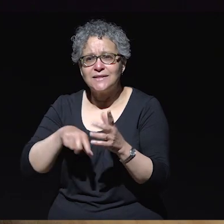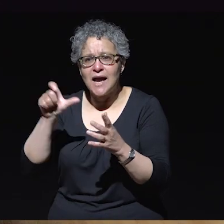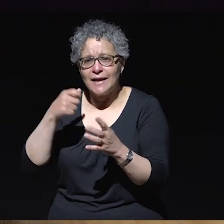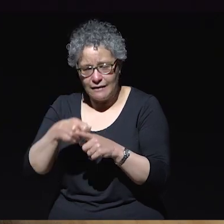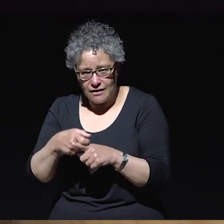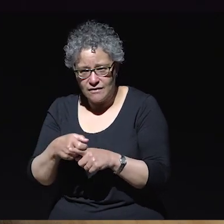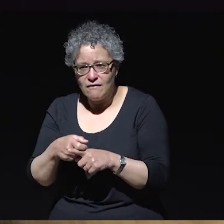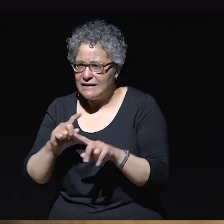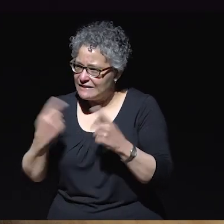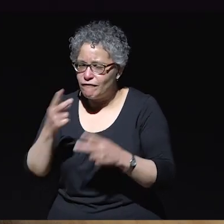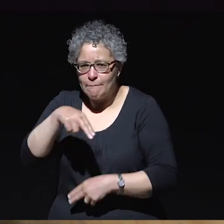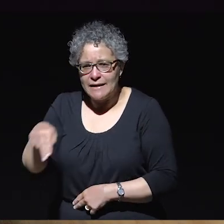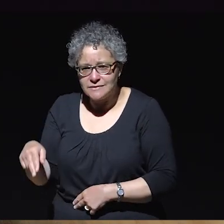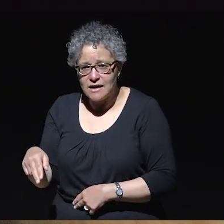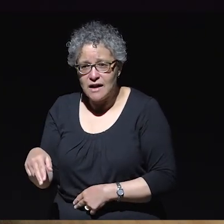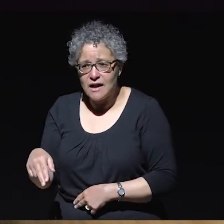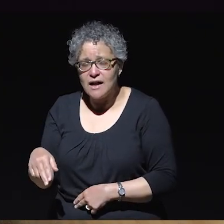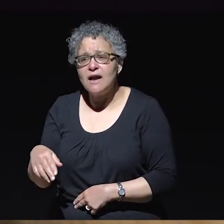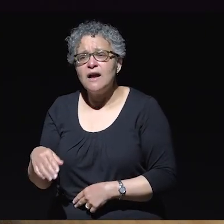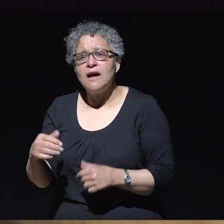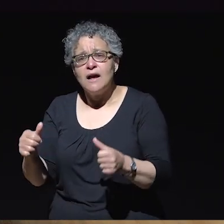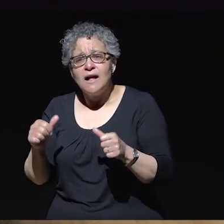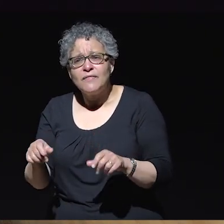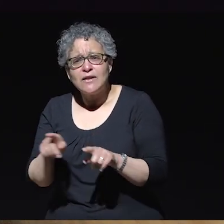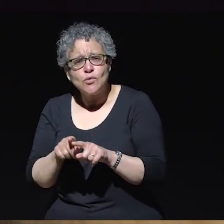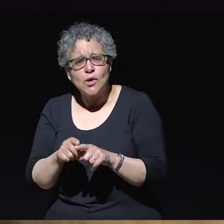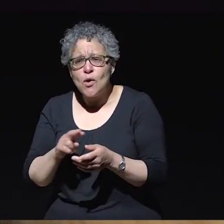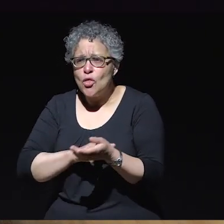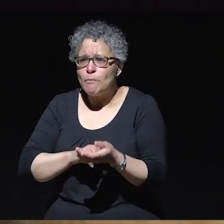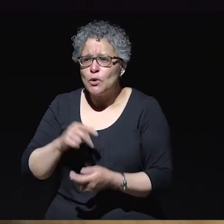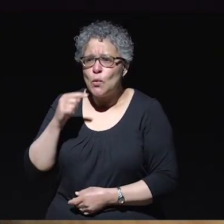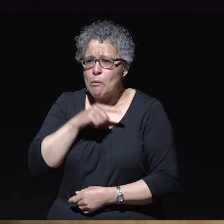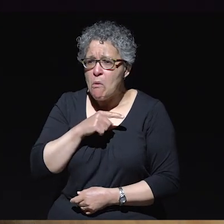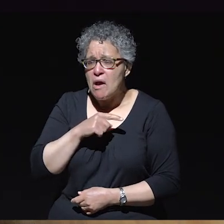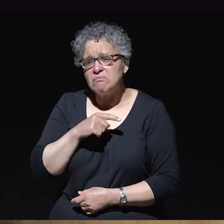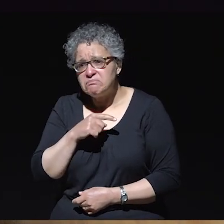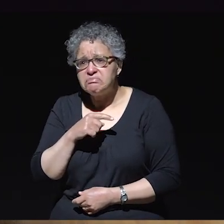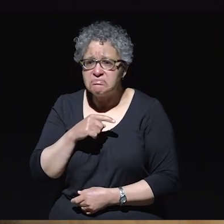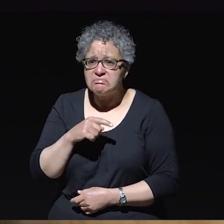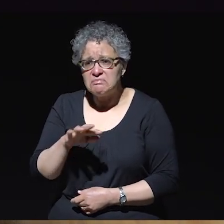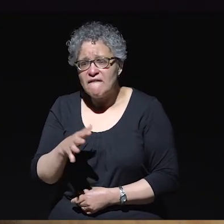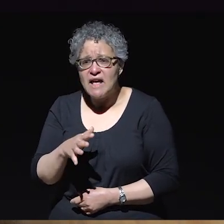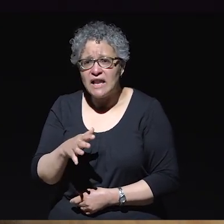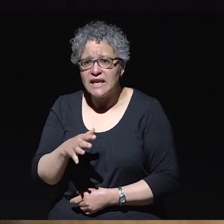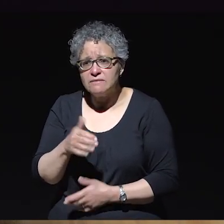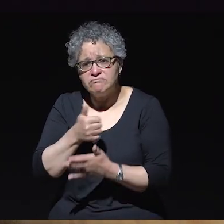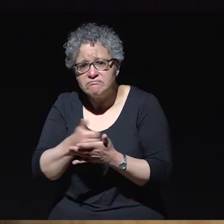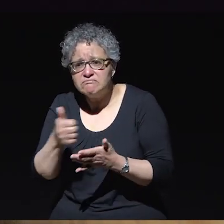we'll come on to exactly why on some level 'The Blue Boy' was an entirely predictable painting for Gainsborough to have created in 1770.